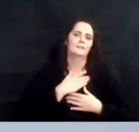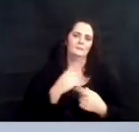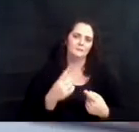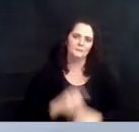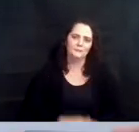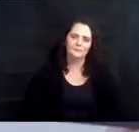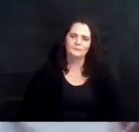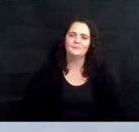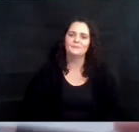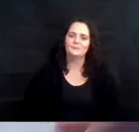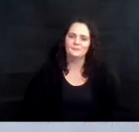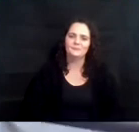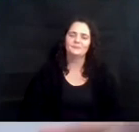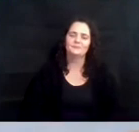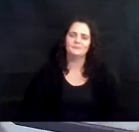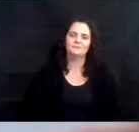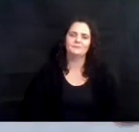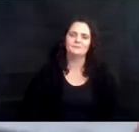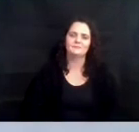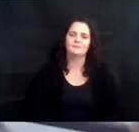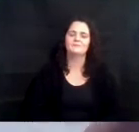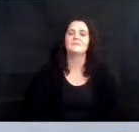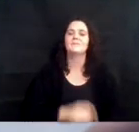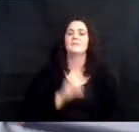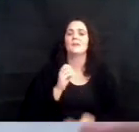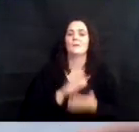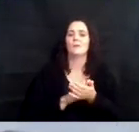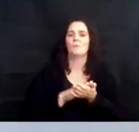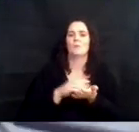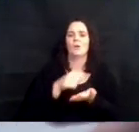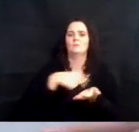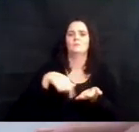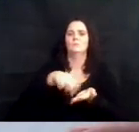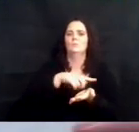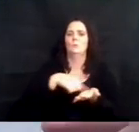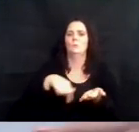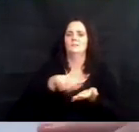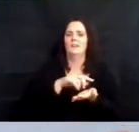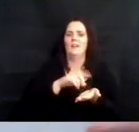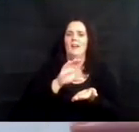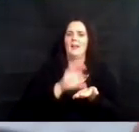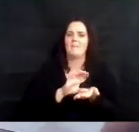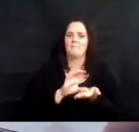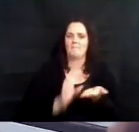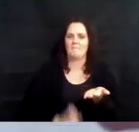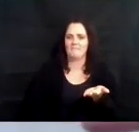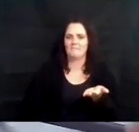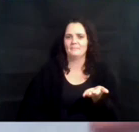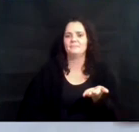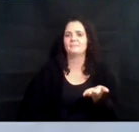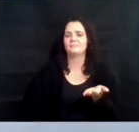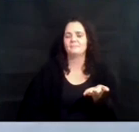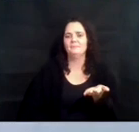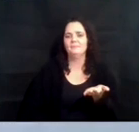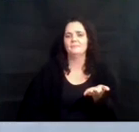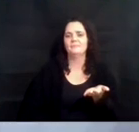Alright, and I'm also gonna put a sense of the saucer in there too. You can see I don't mind that I'm drawing right